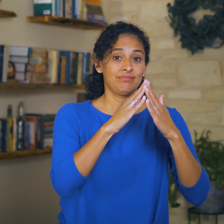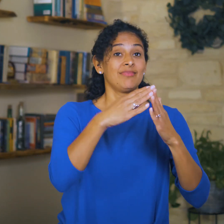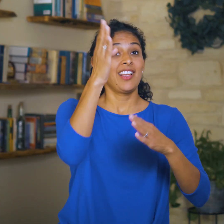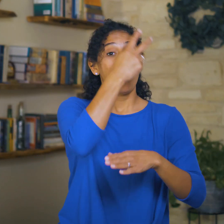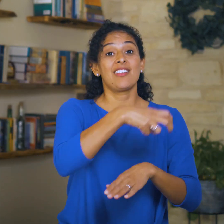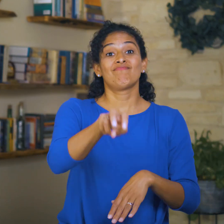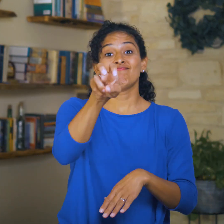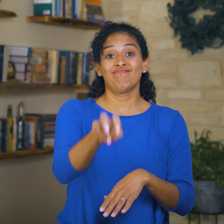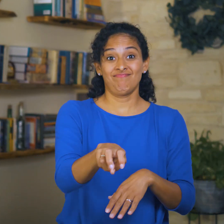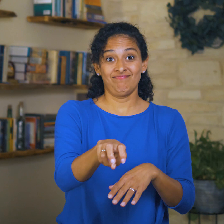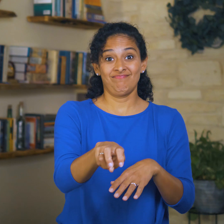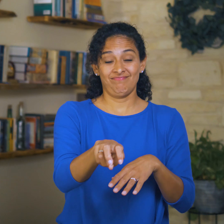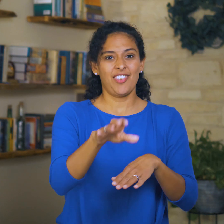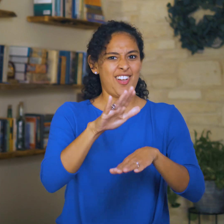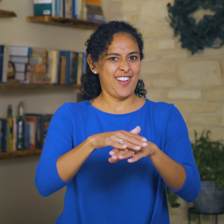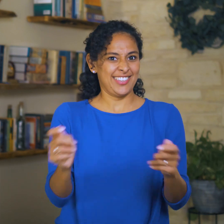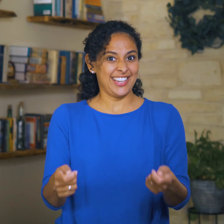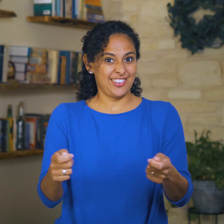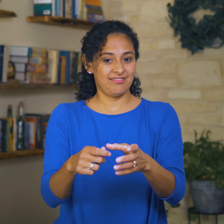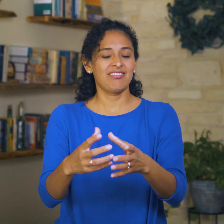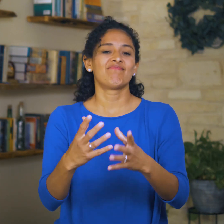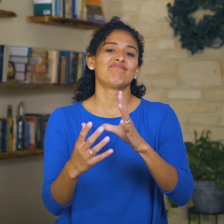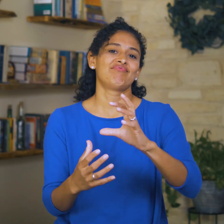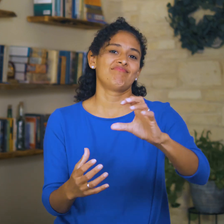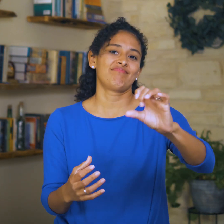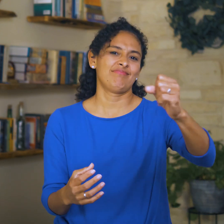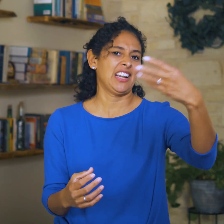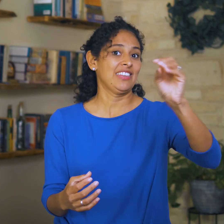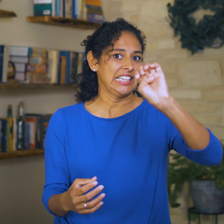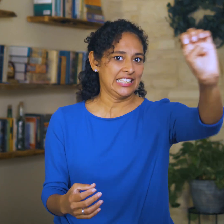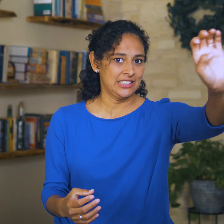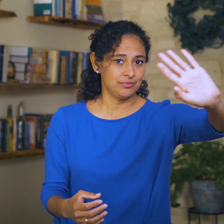Then He leaves the temple on the cherubim-chariot and heads east.